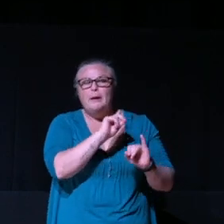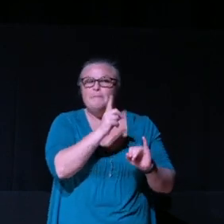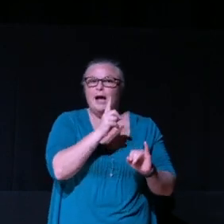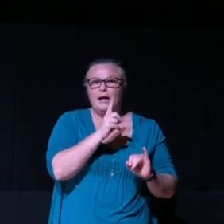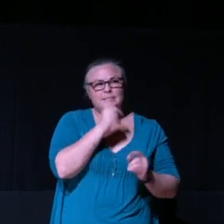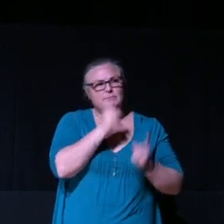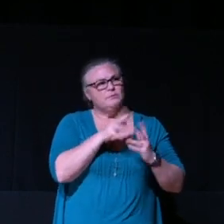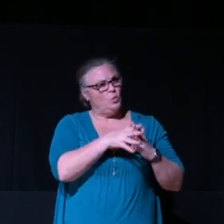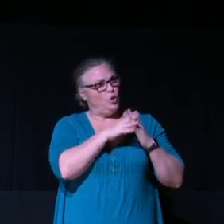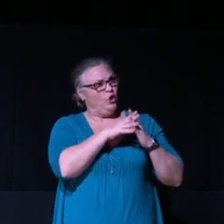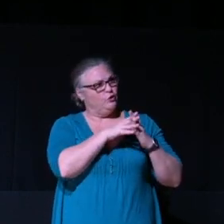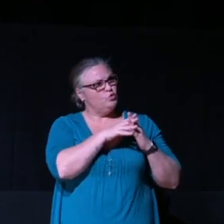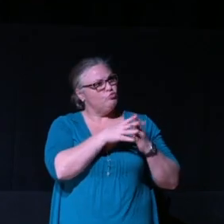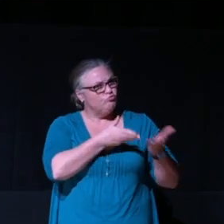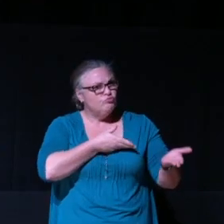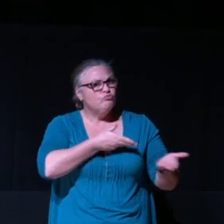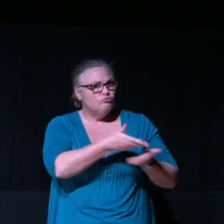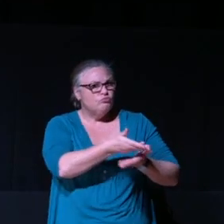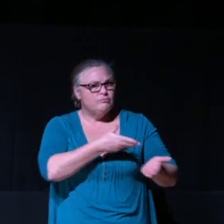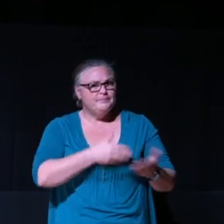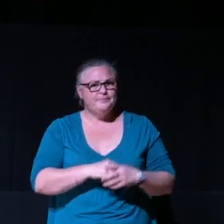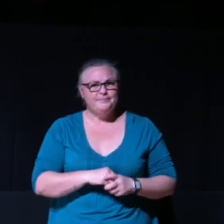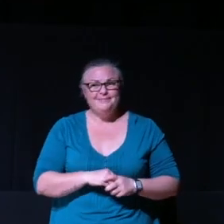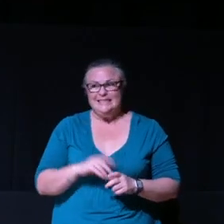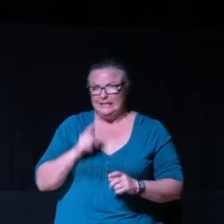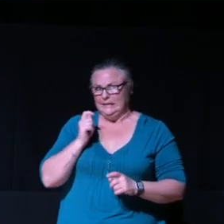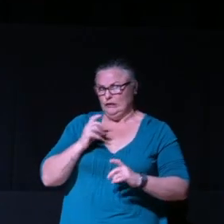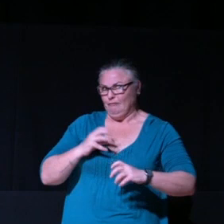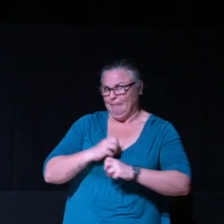to wrap up. But no I just want to say it is also you know it's really good to have these